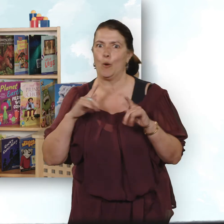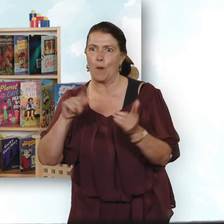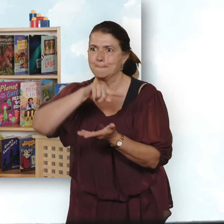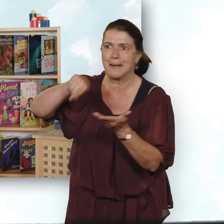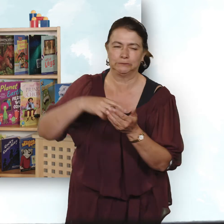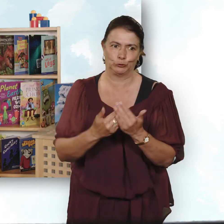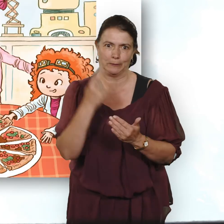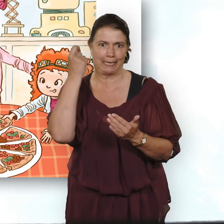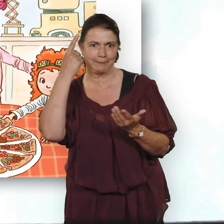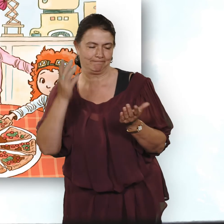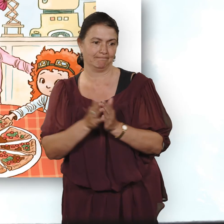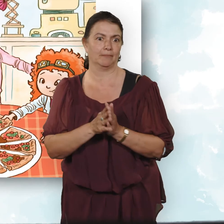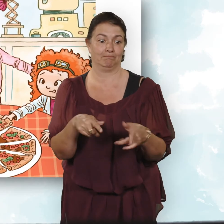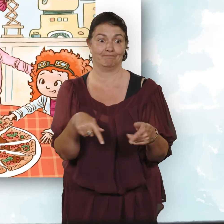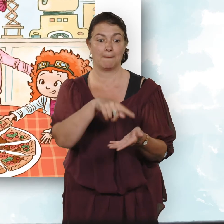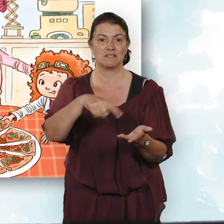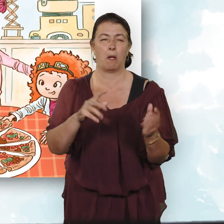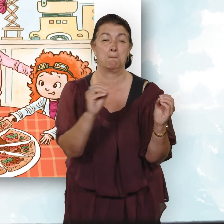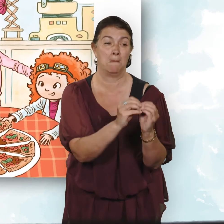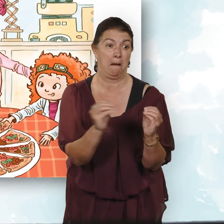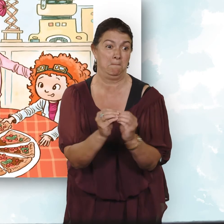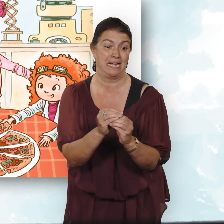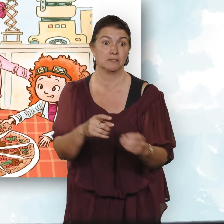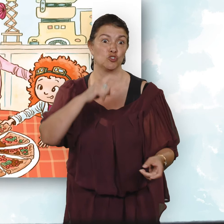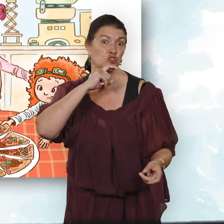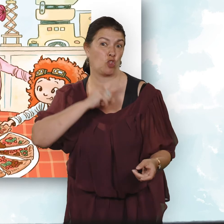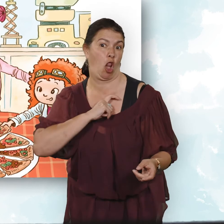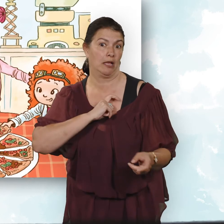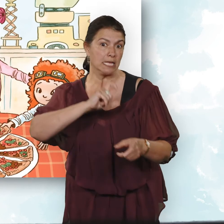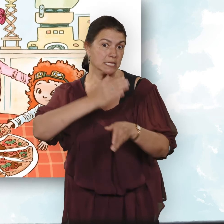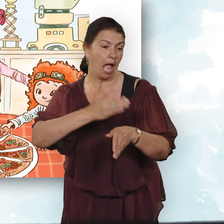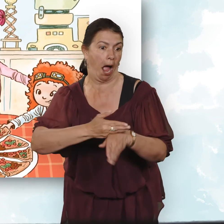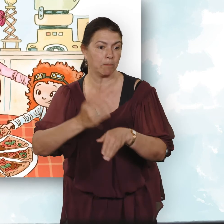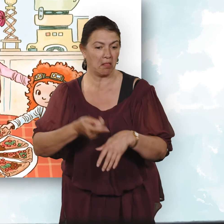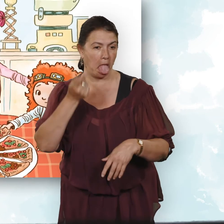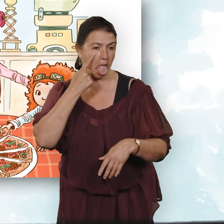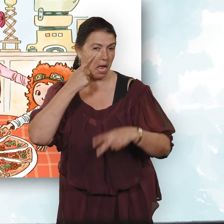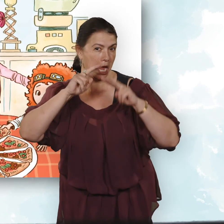“What’s on it?” “Baked beans, chocolate and cabbage,”